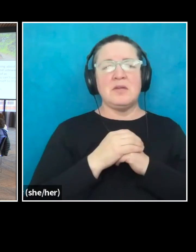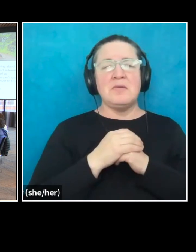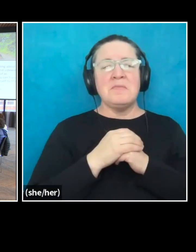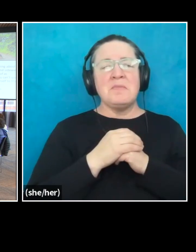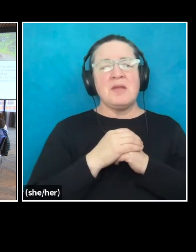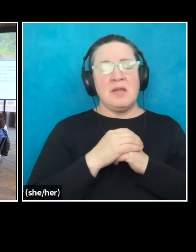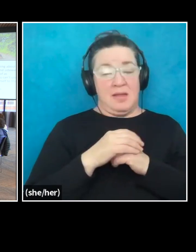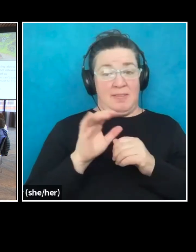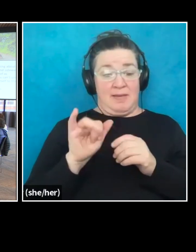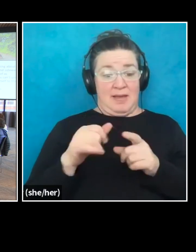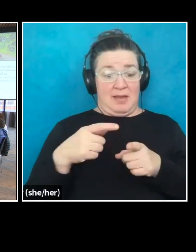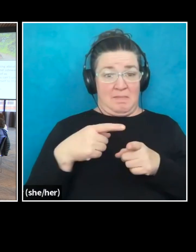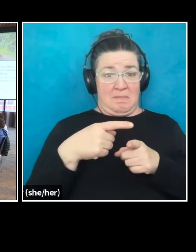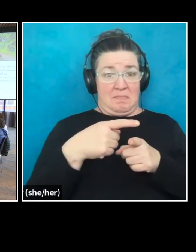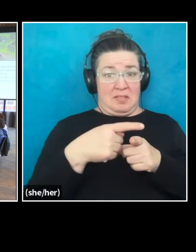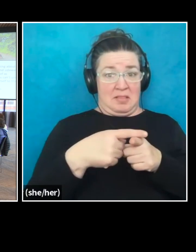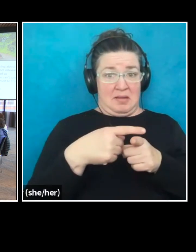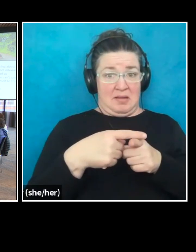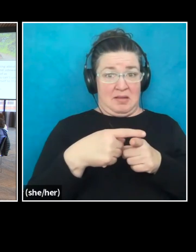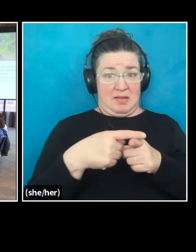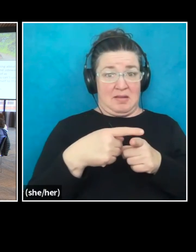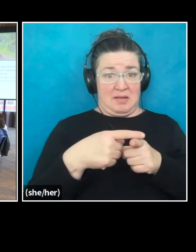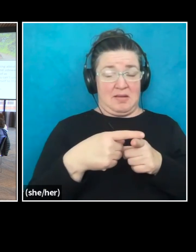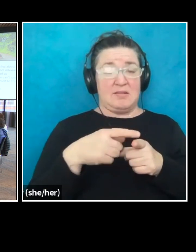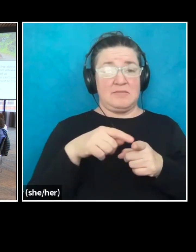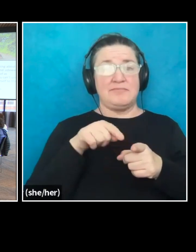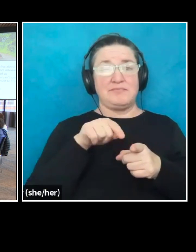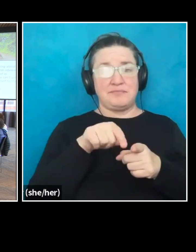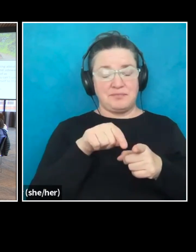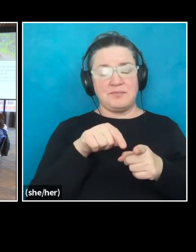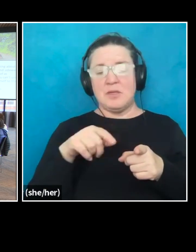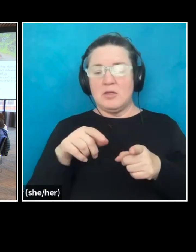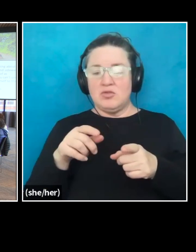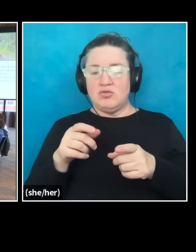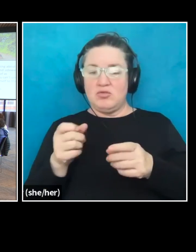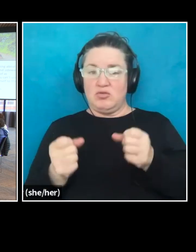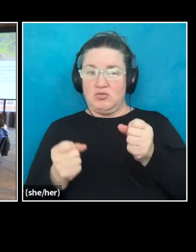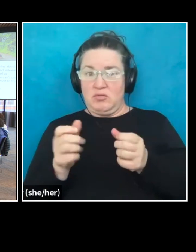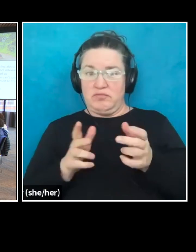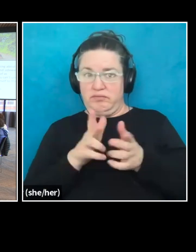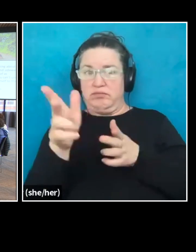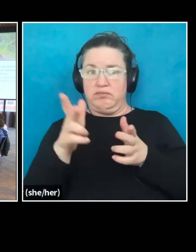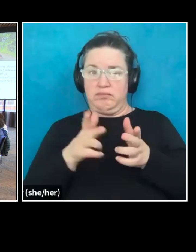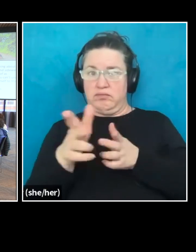youth that was at Ryther managed to go to Seattle City Council and advocate for that one block, that